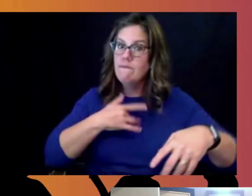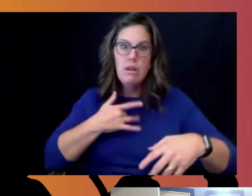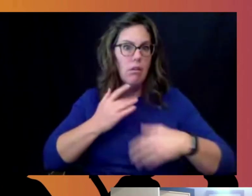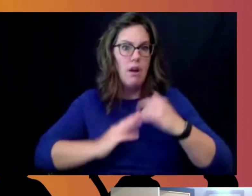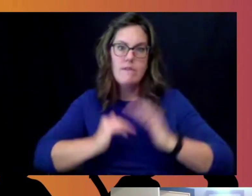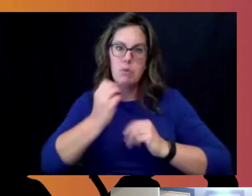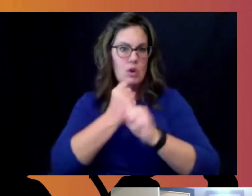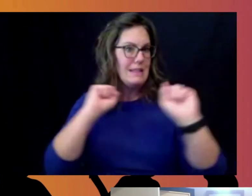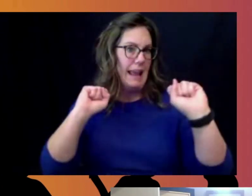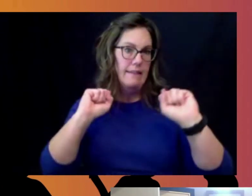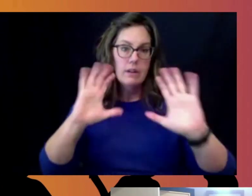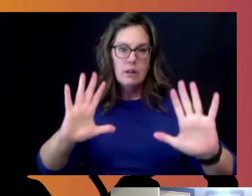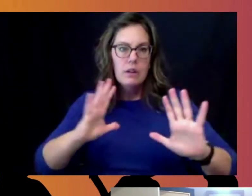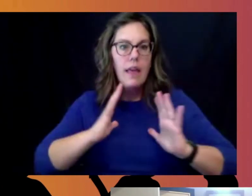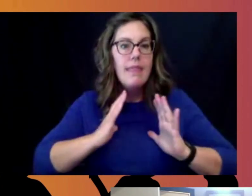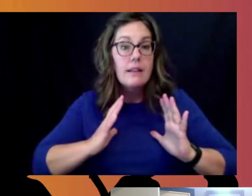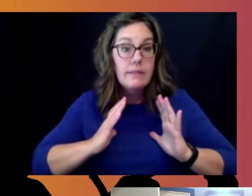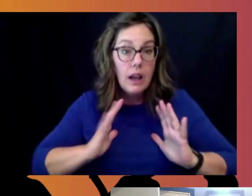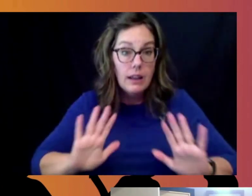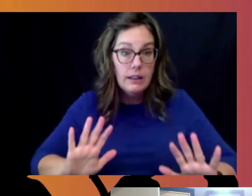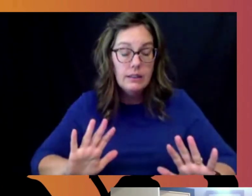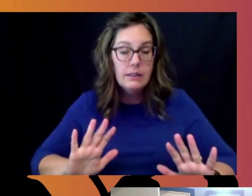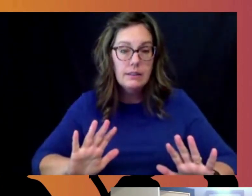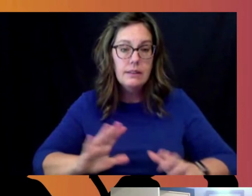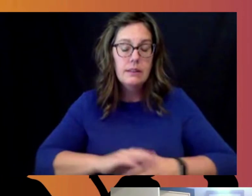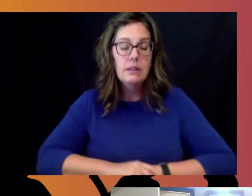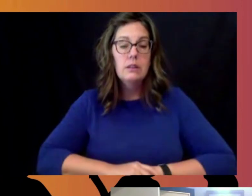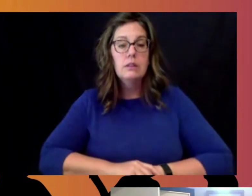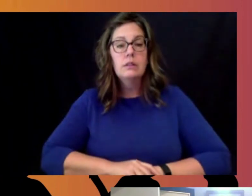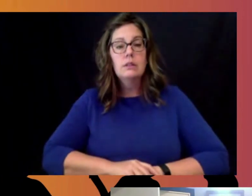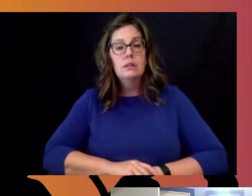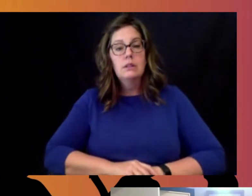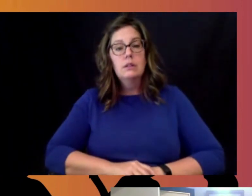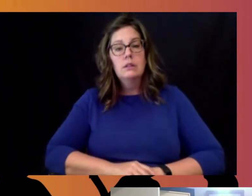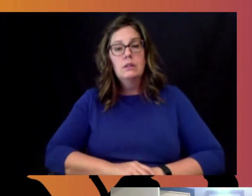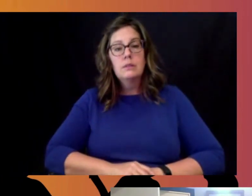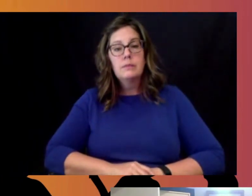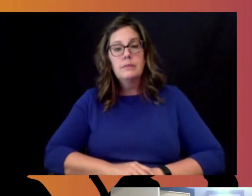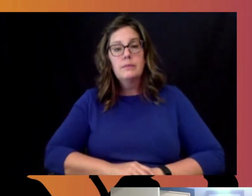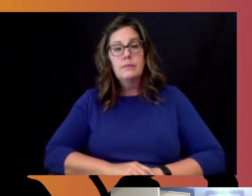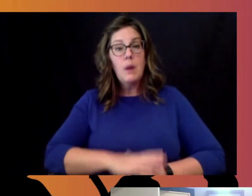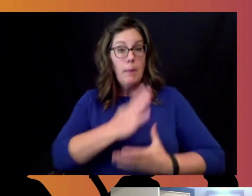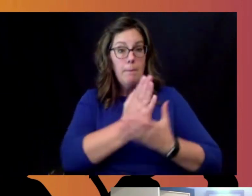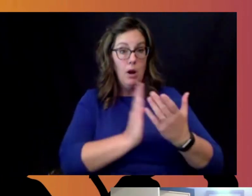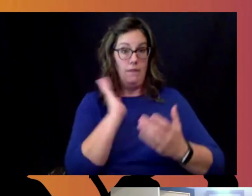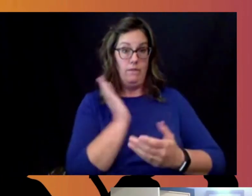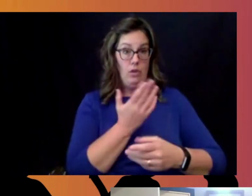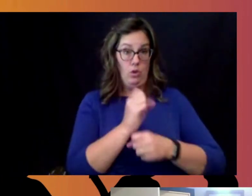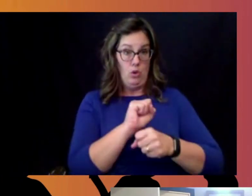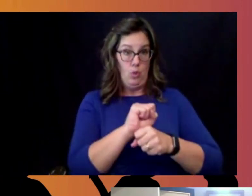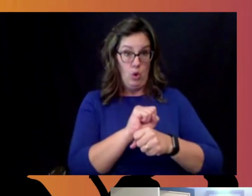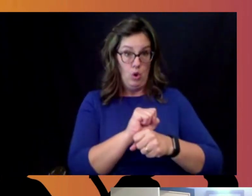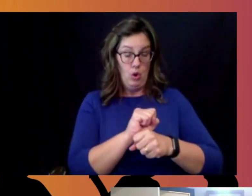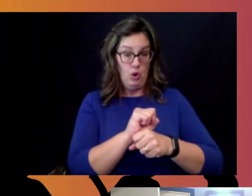and that's fine i think um part of the work that we do in black lives matter 5280 is